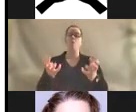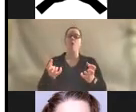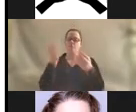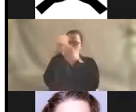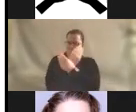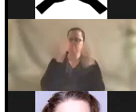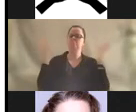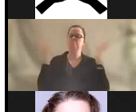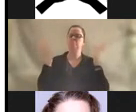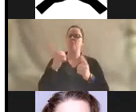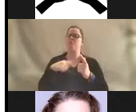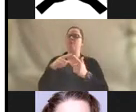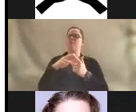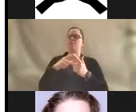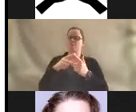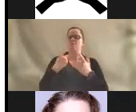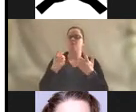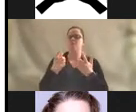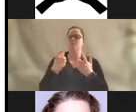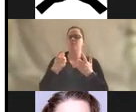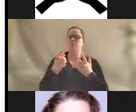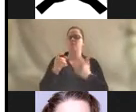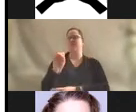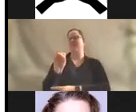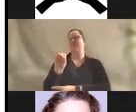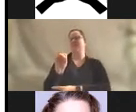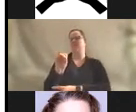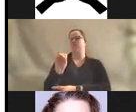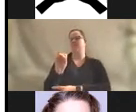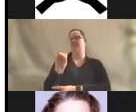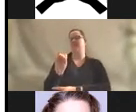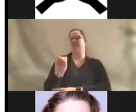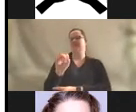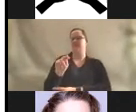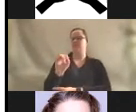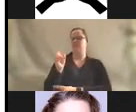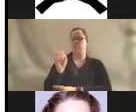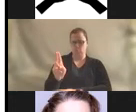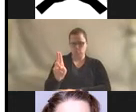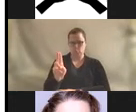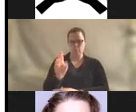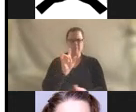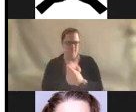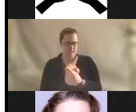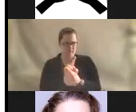as I did with Uju when we first met, that being invited to come